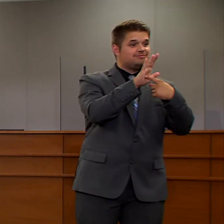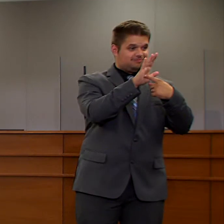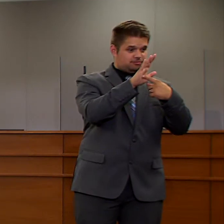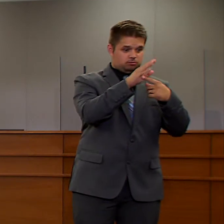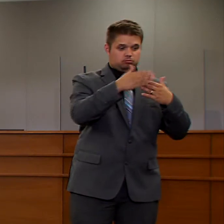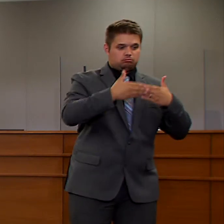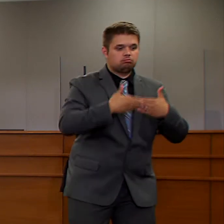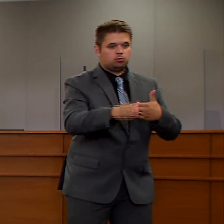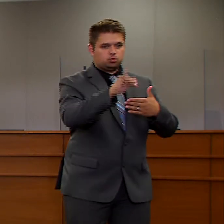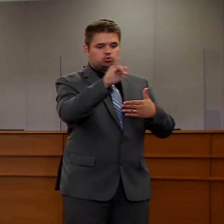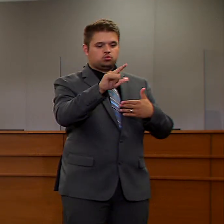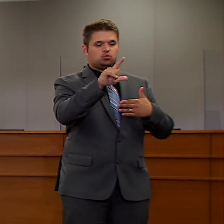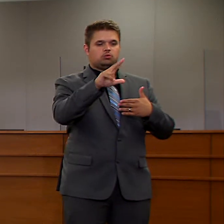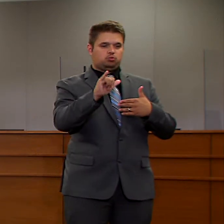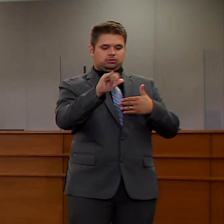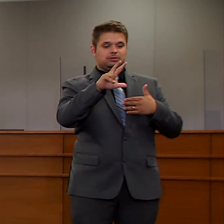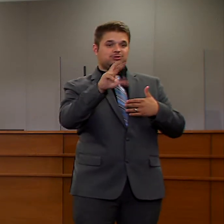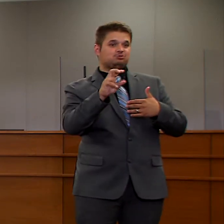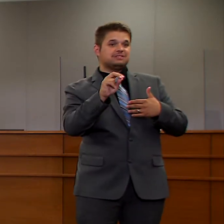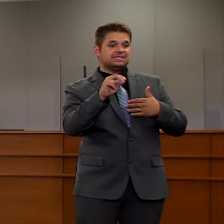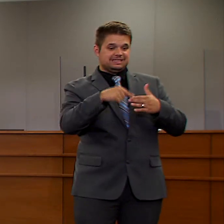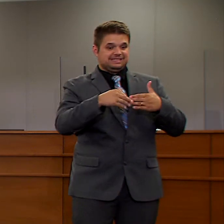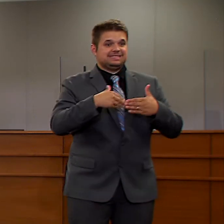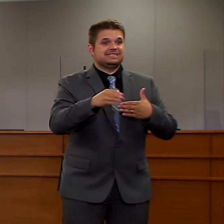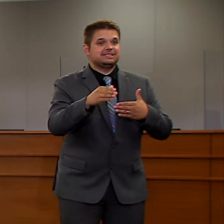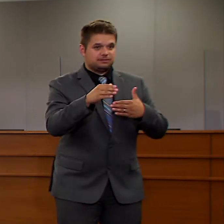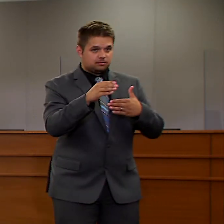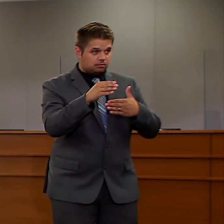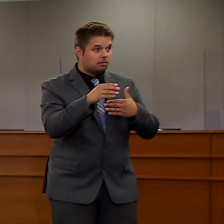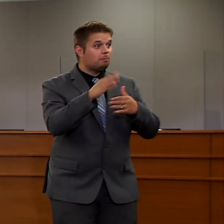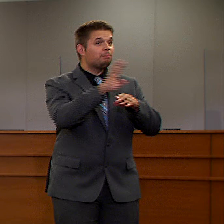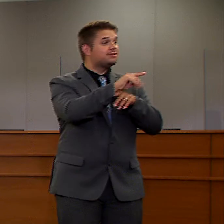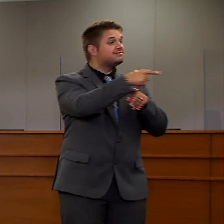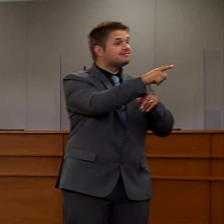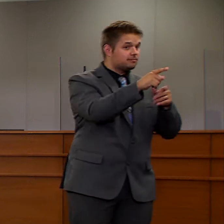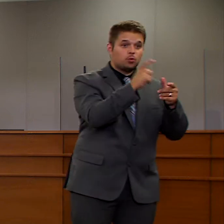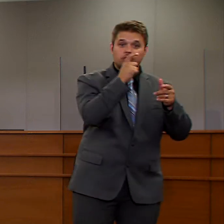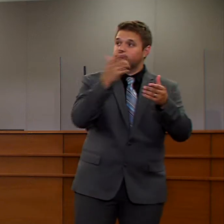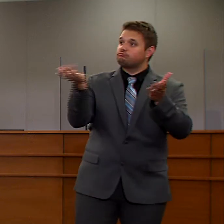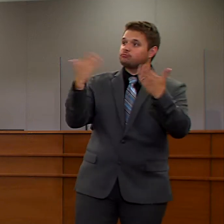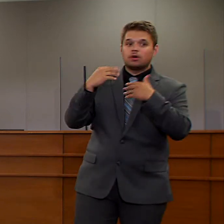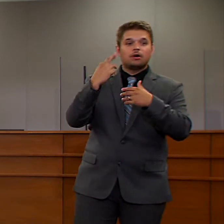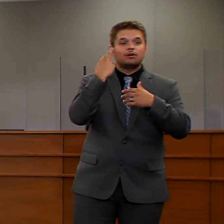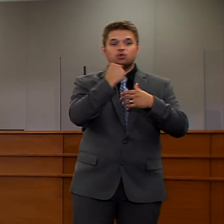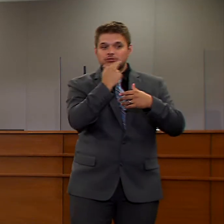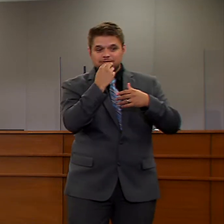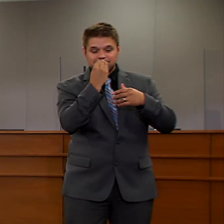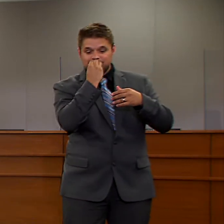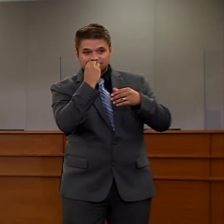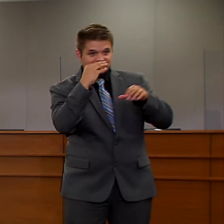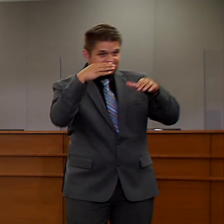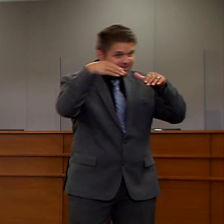will be limited to members of the same household, people meeting from different households can still dine